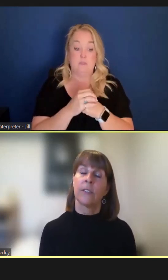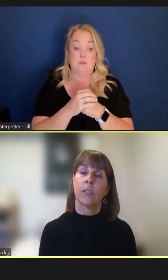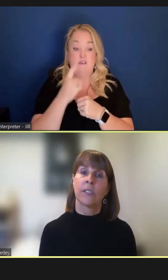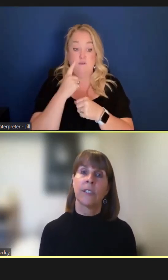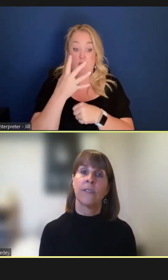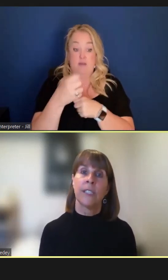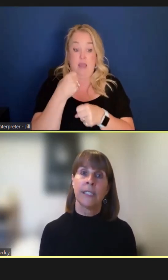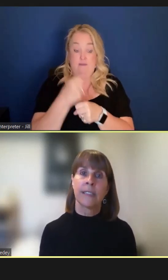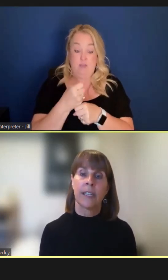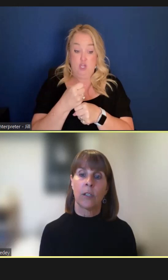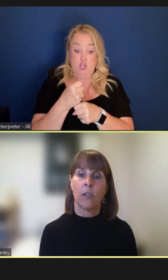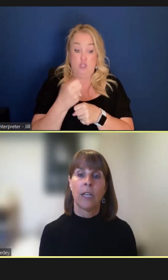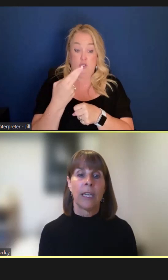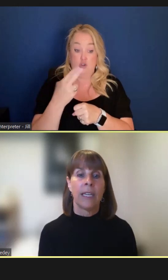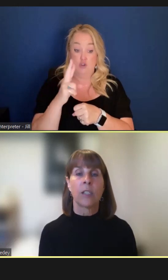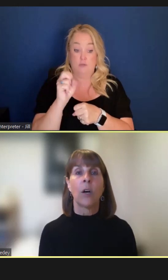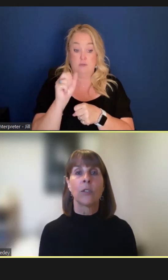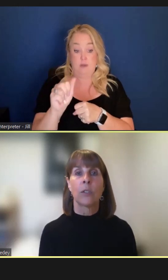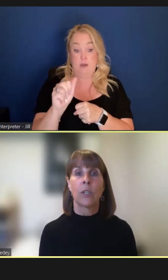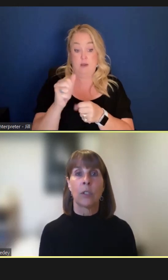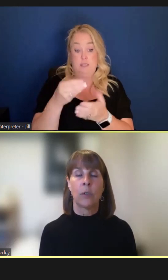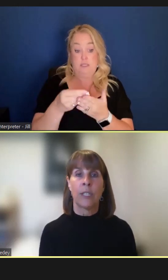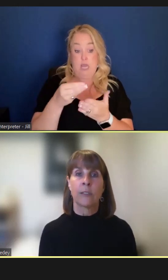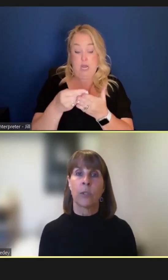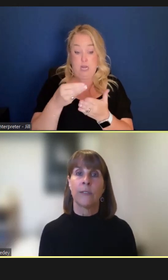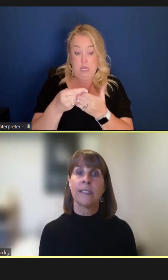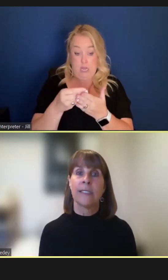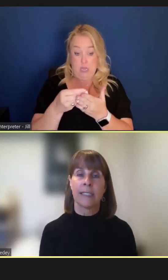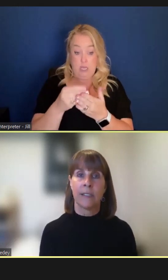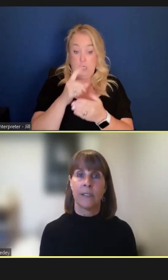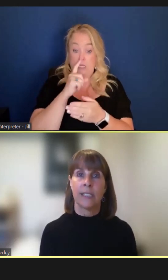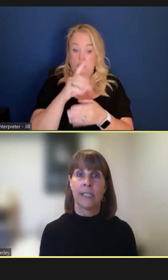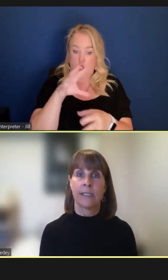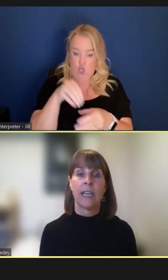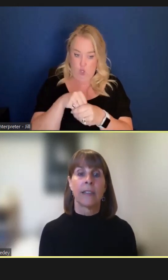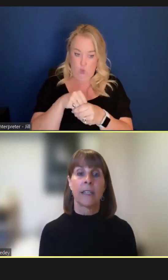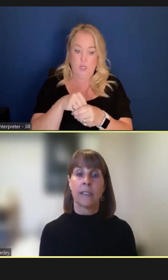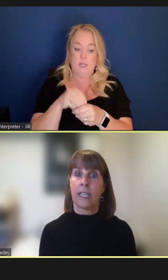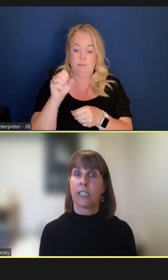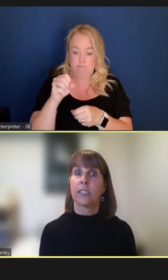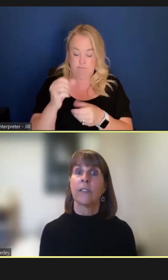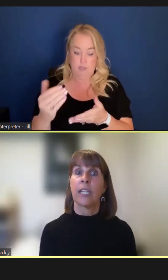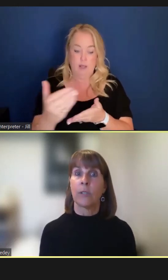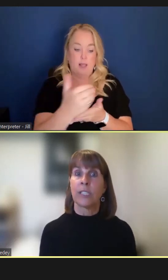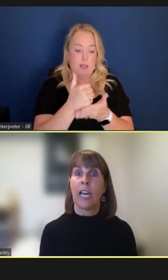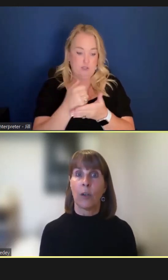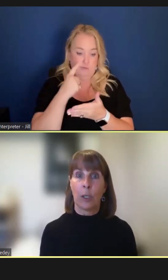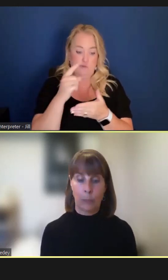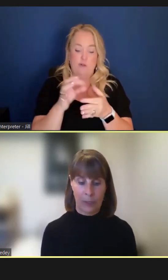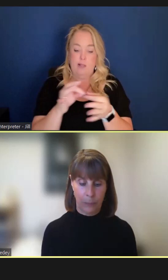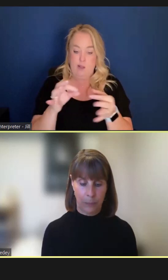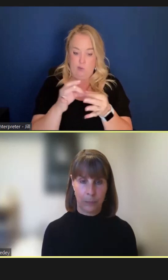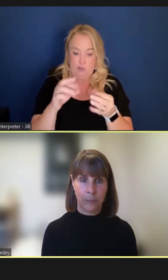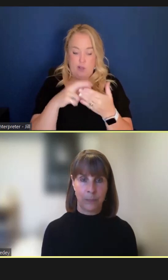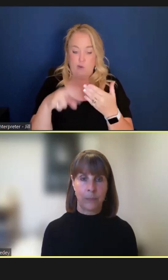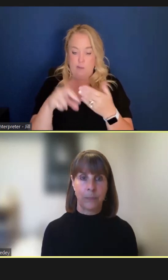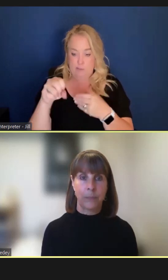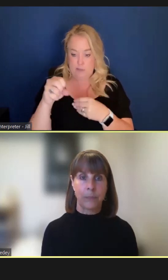hersa funding cycle is also including as one of its activities the collection of language